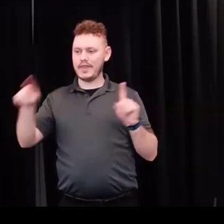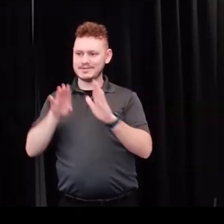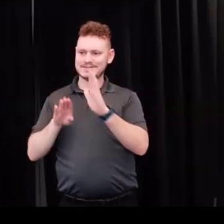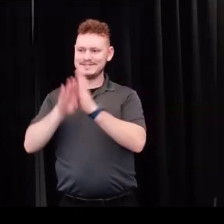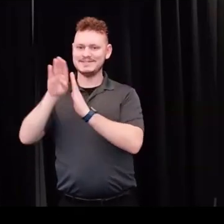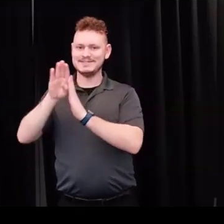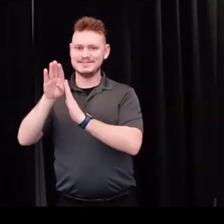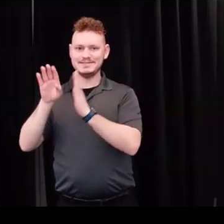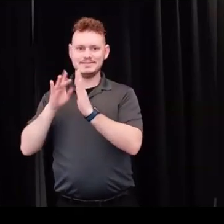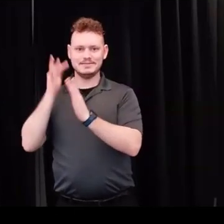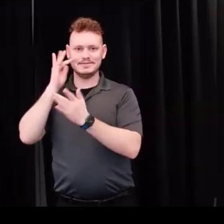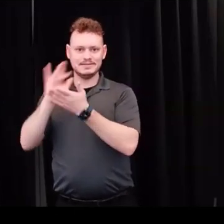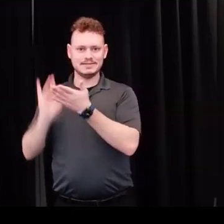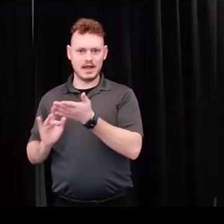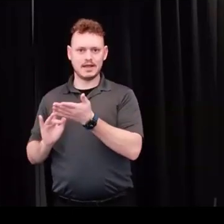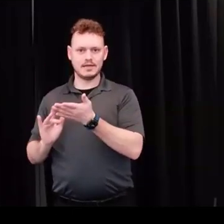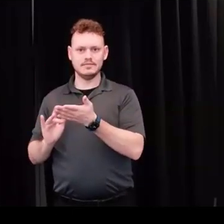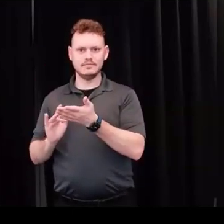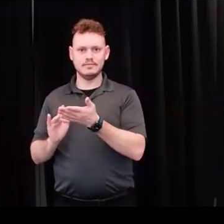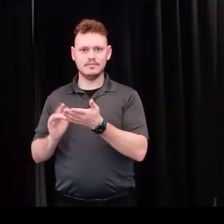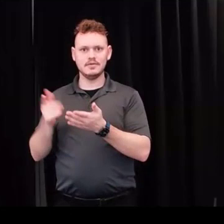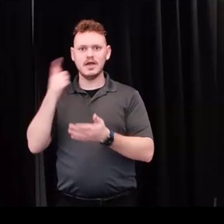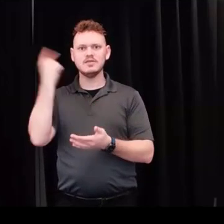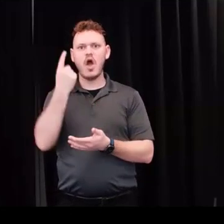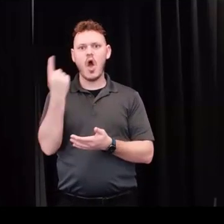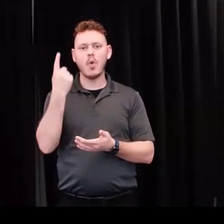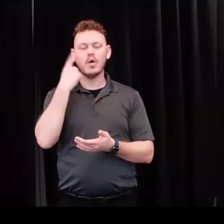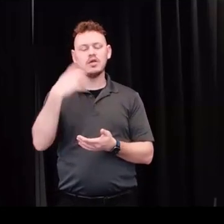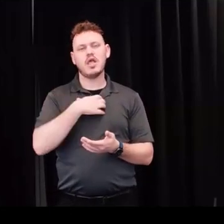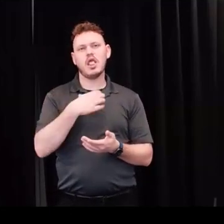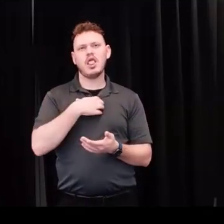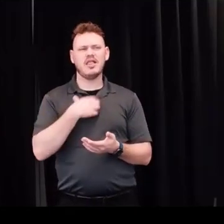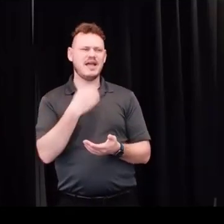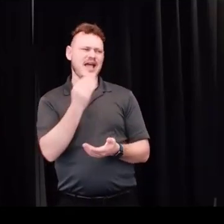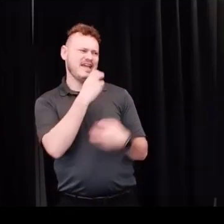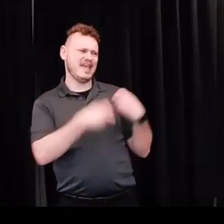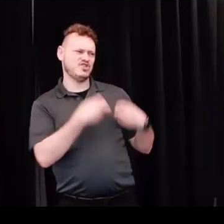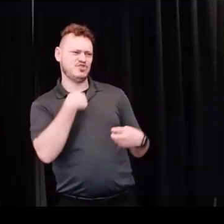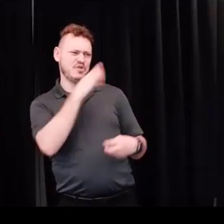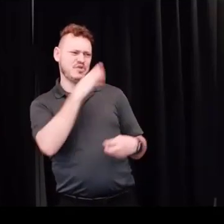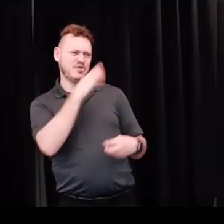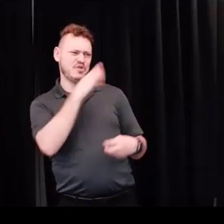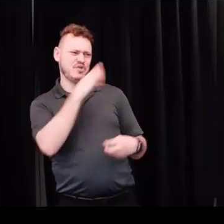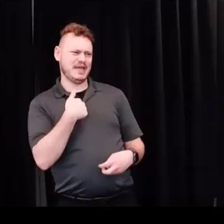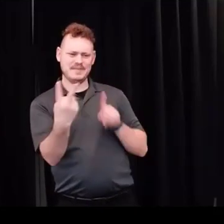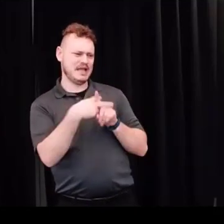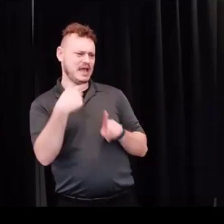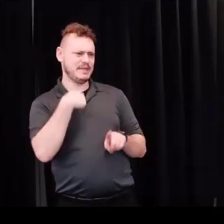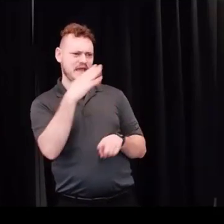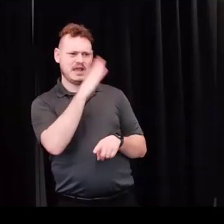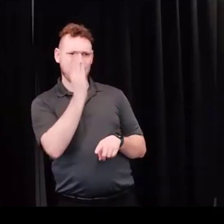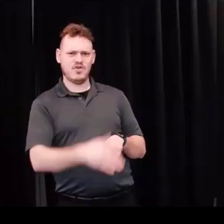because they always, they were like, "Well I don't have that issue. That doesn't apply to me, so I